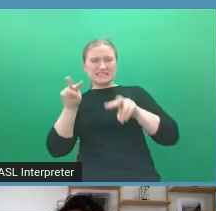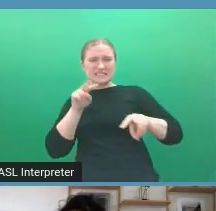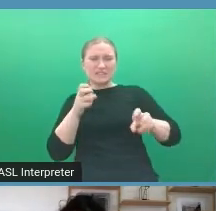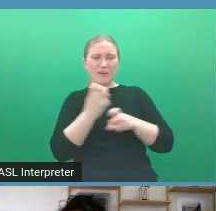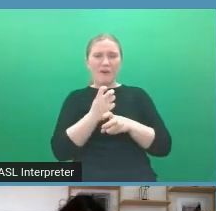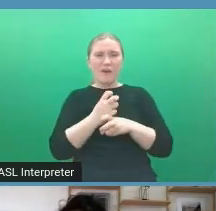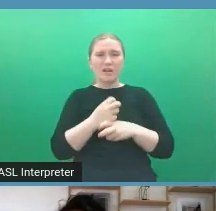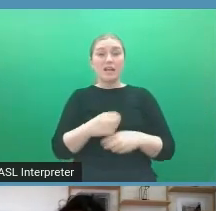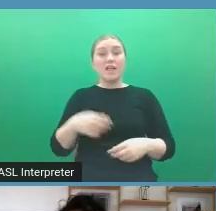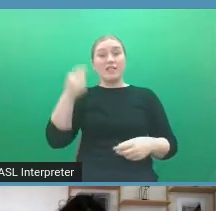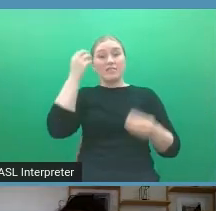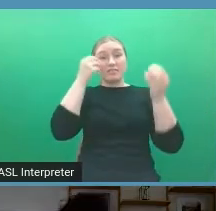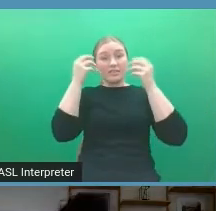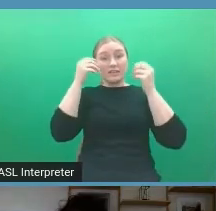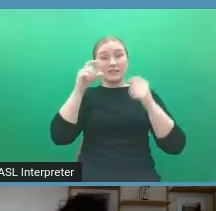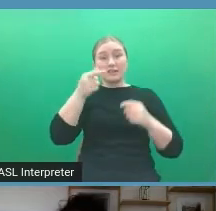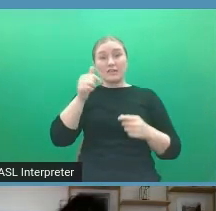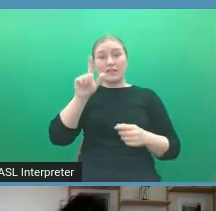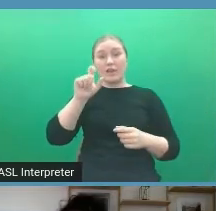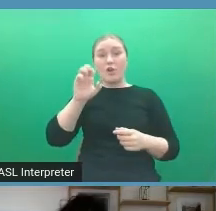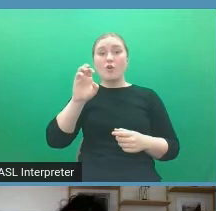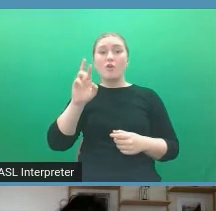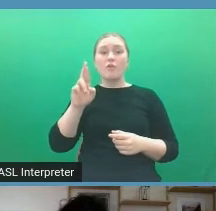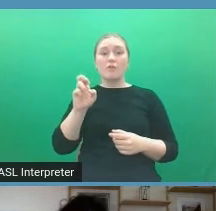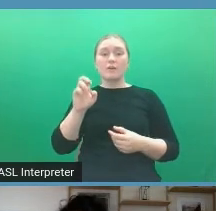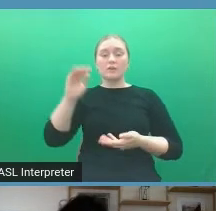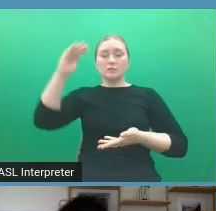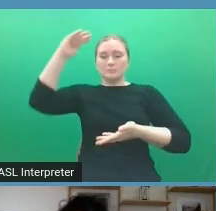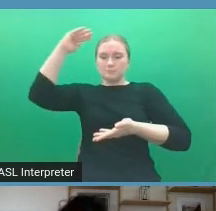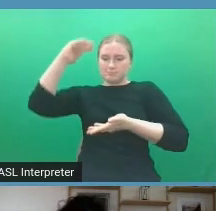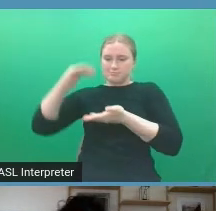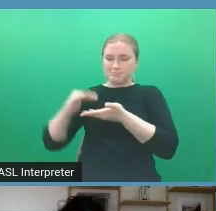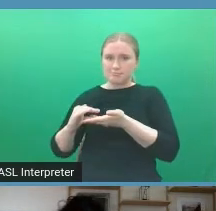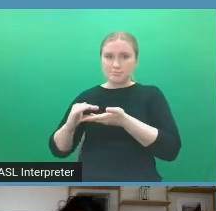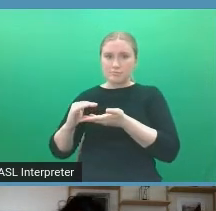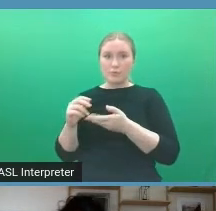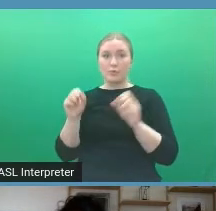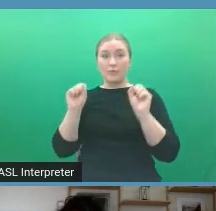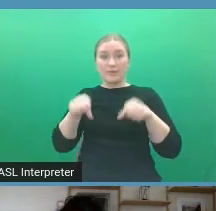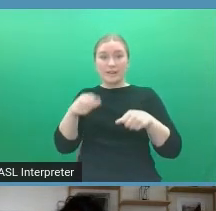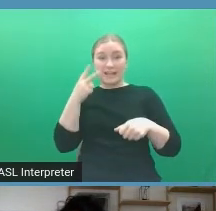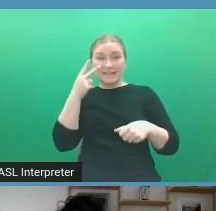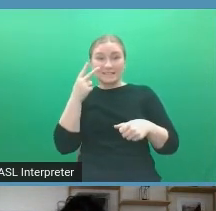we can impact sensory loads, we can create focus highlights by lighting certain things in a way and